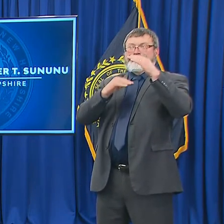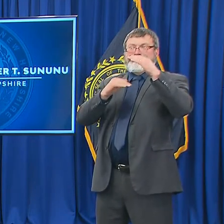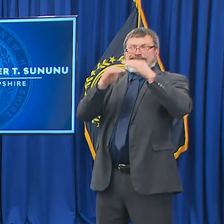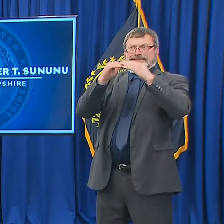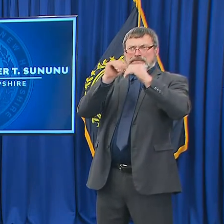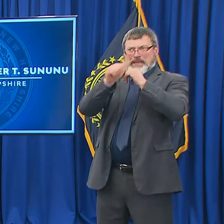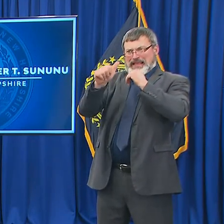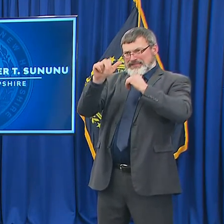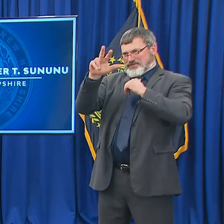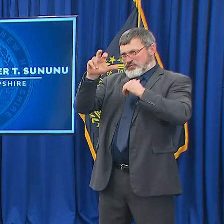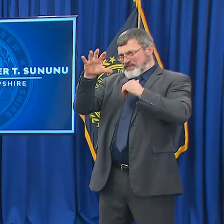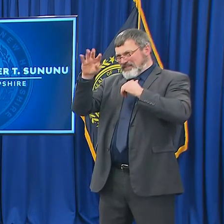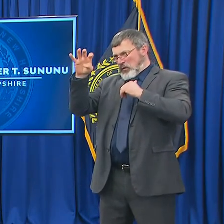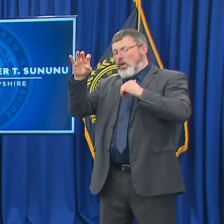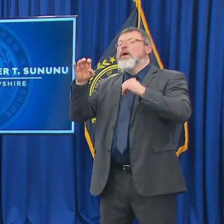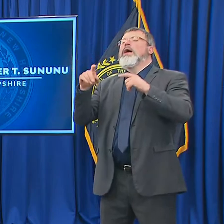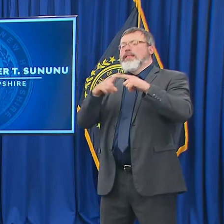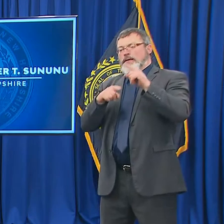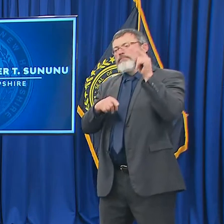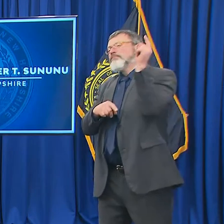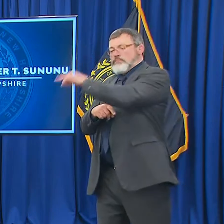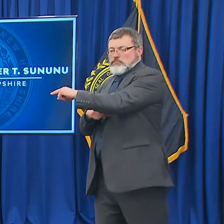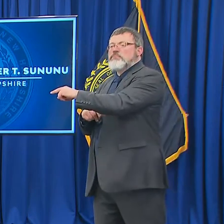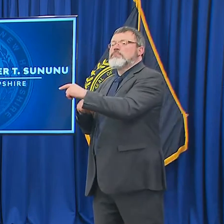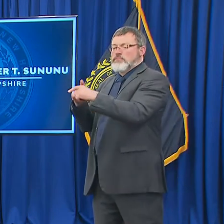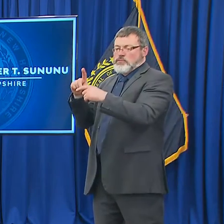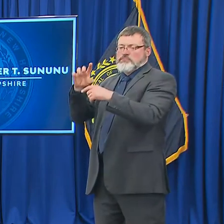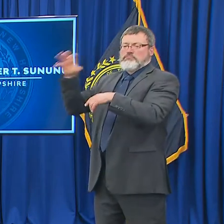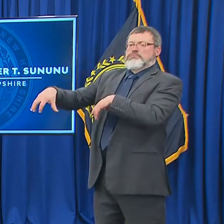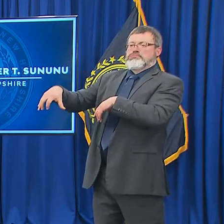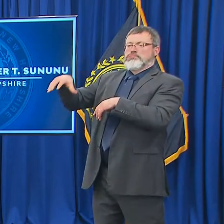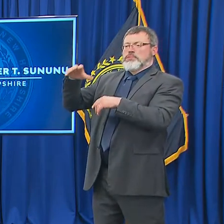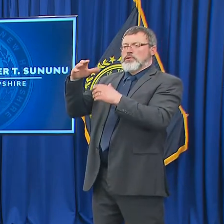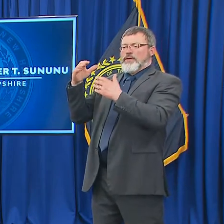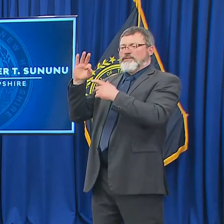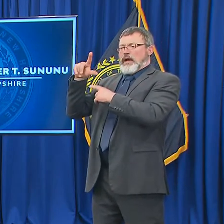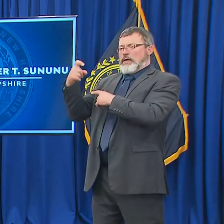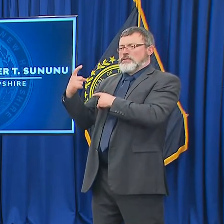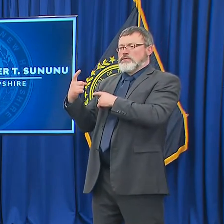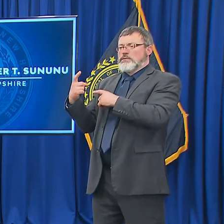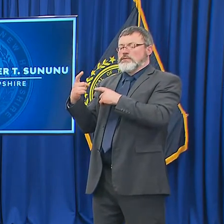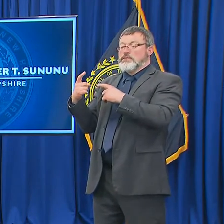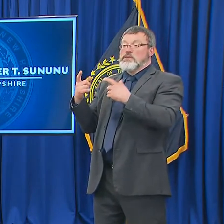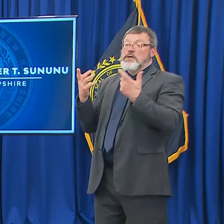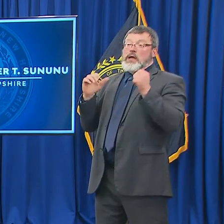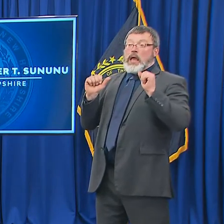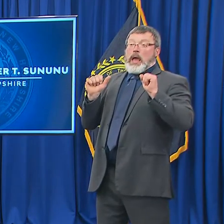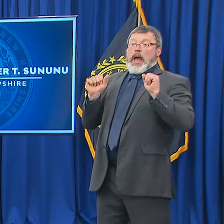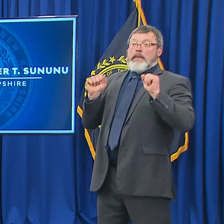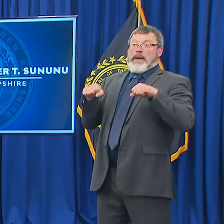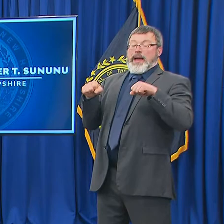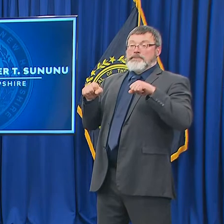we've shut down other parts of the hospital systems that are elective and we've done internal search because that's